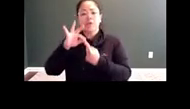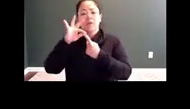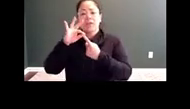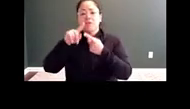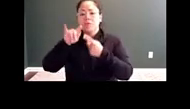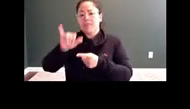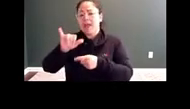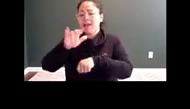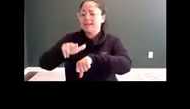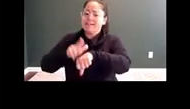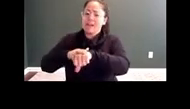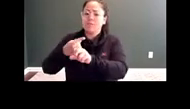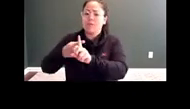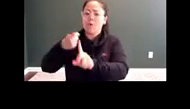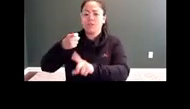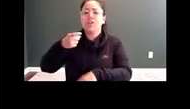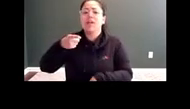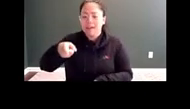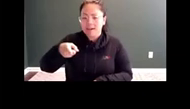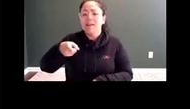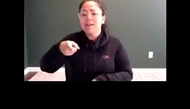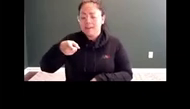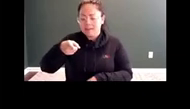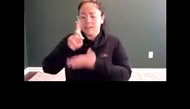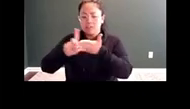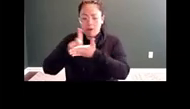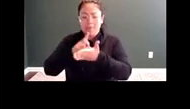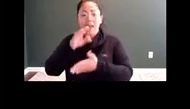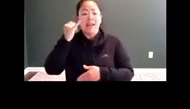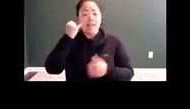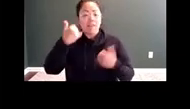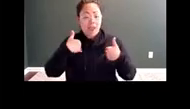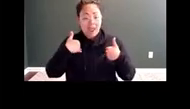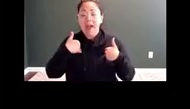And then finally, if we get a little bit of time, we'll talk about harassment prevention